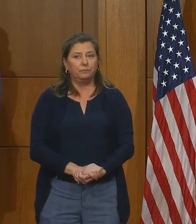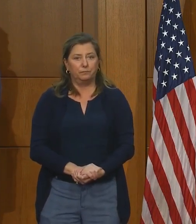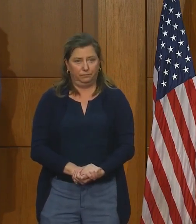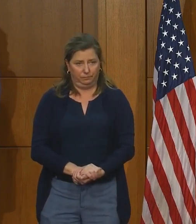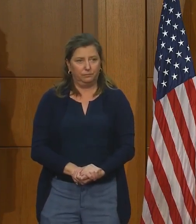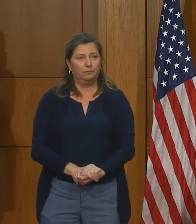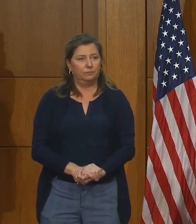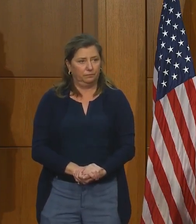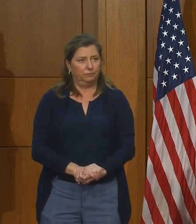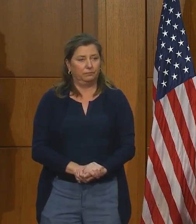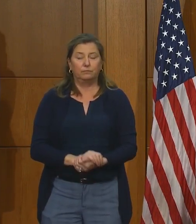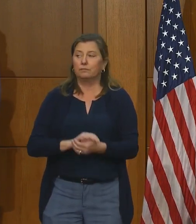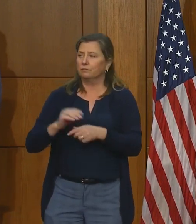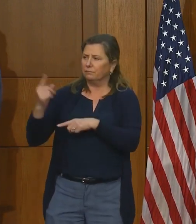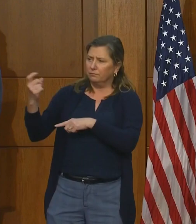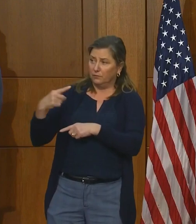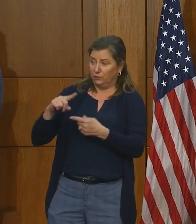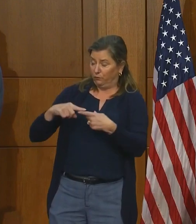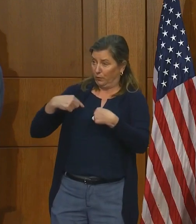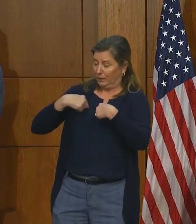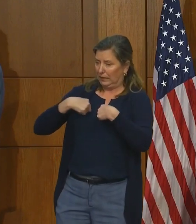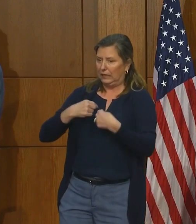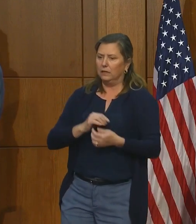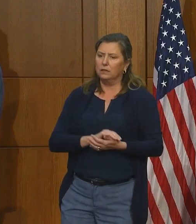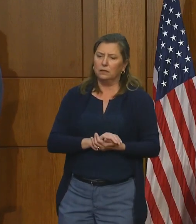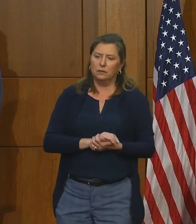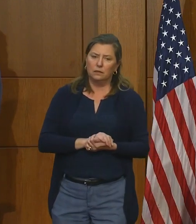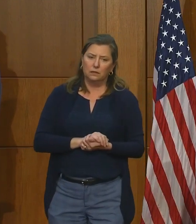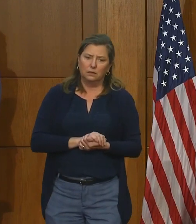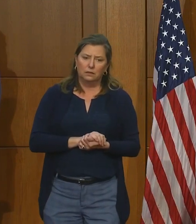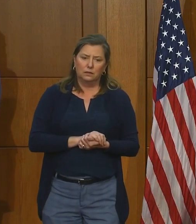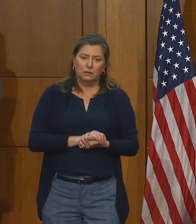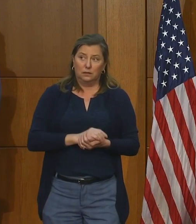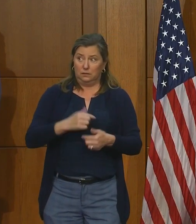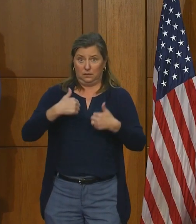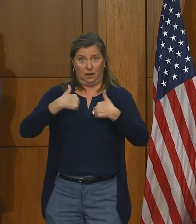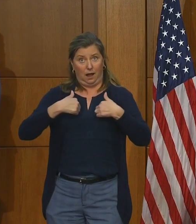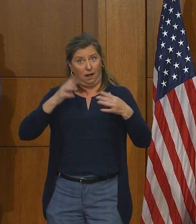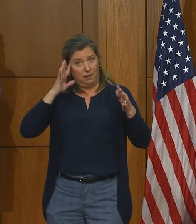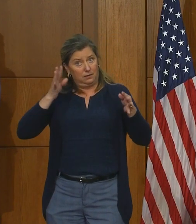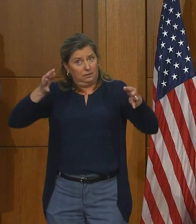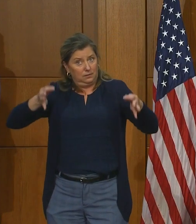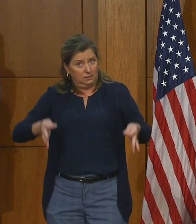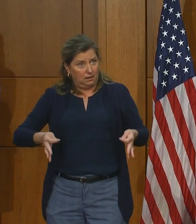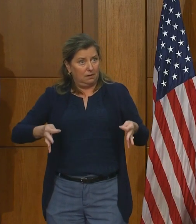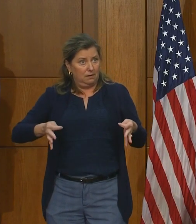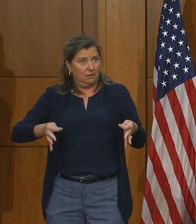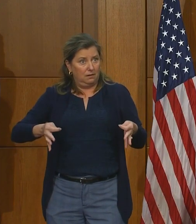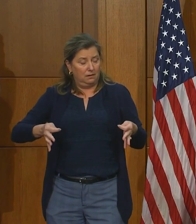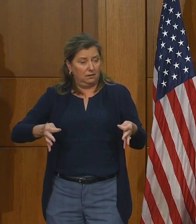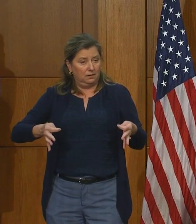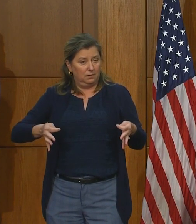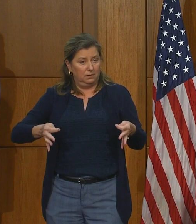PEOPLE IN PETERSBURG HAVE. THE QUESTION ADDRESSED TO ME WAS